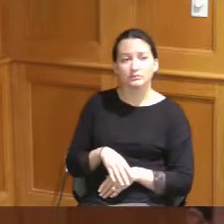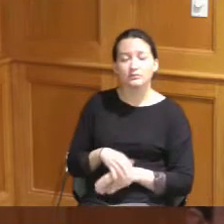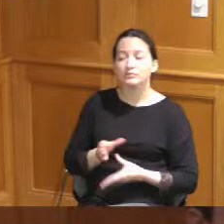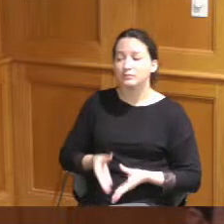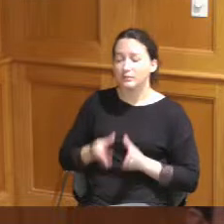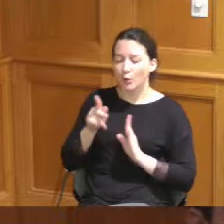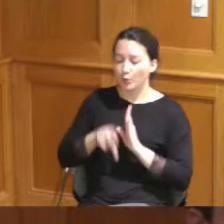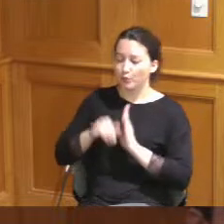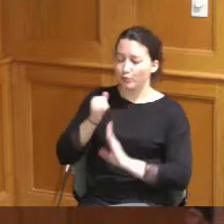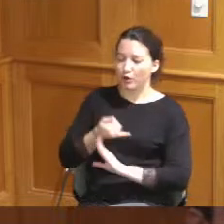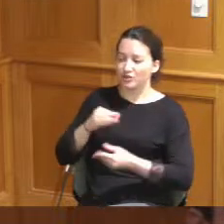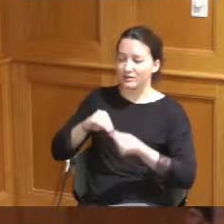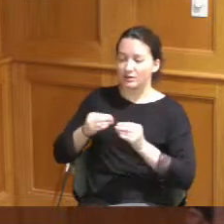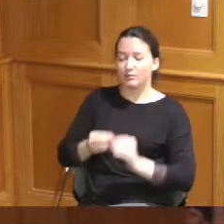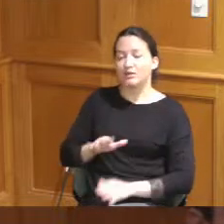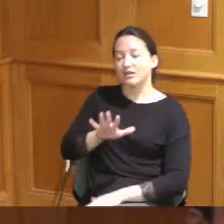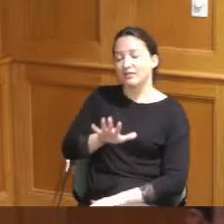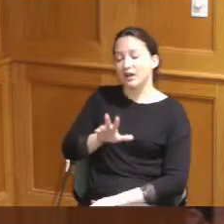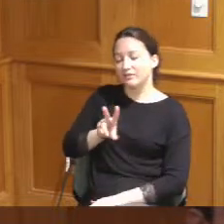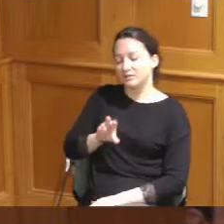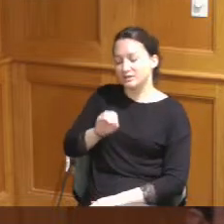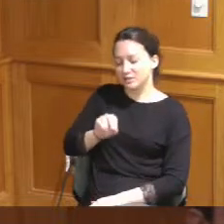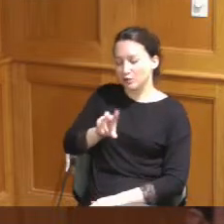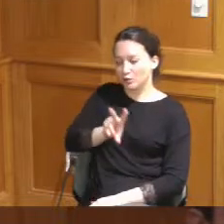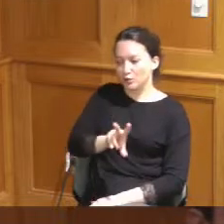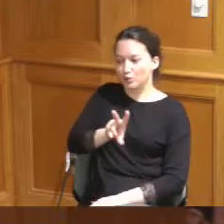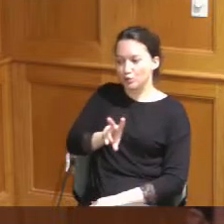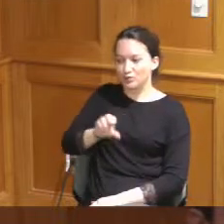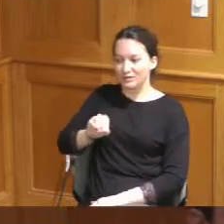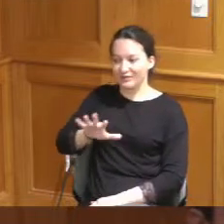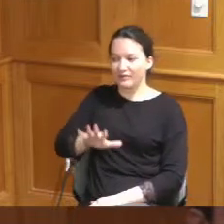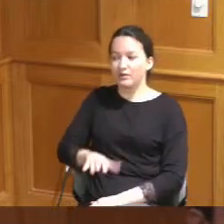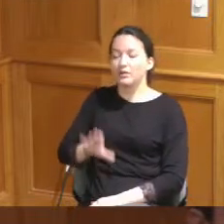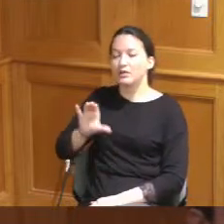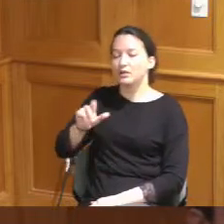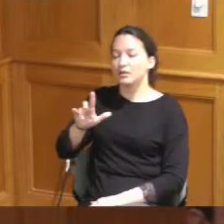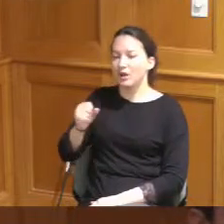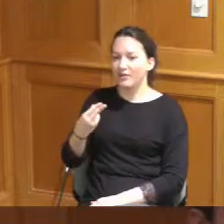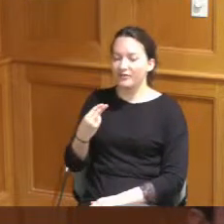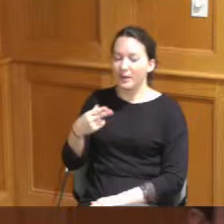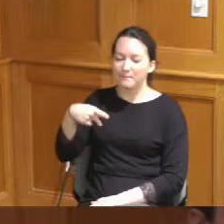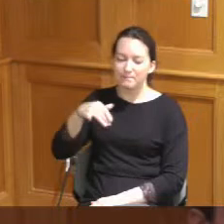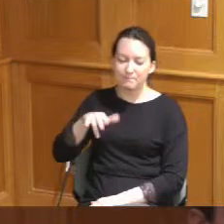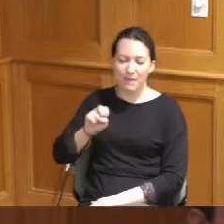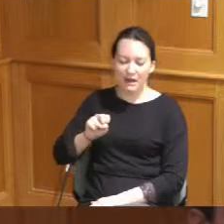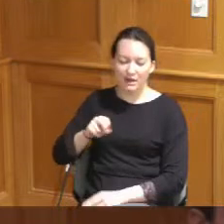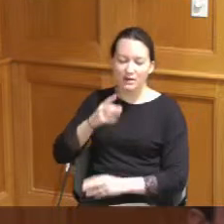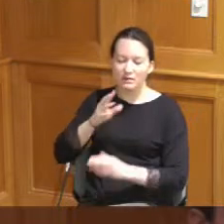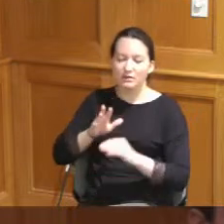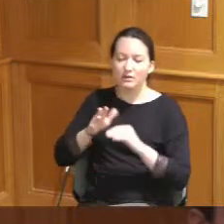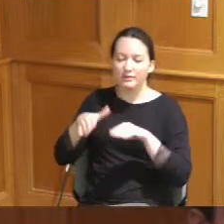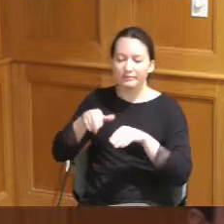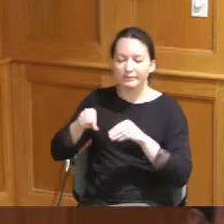project 502-205 the Clough Pike landslides to put that out to bid that's in Anderson Township